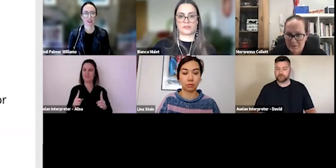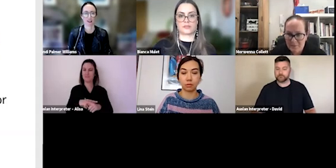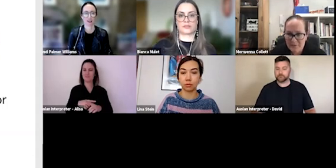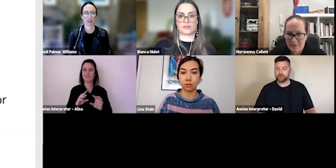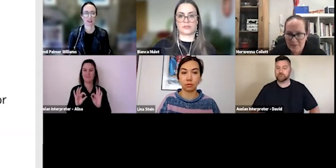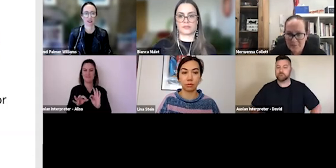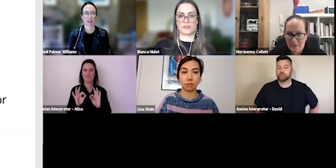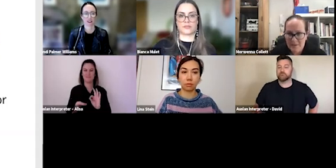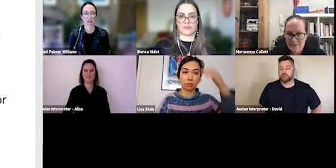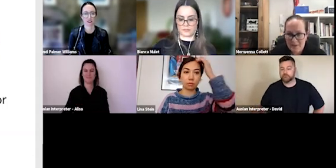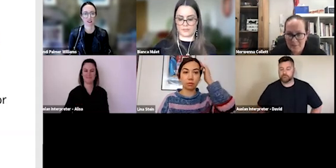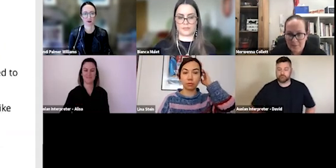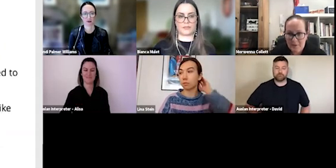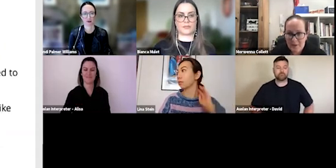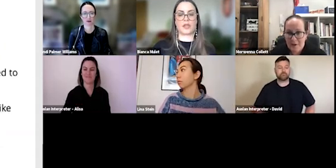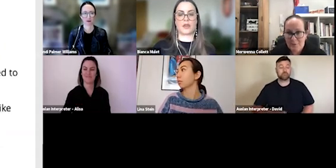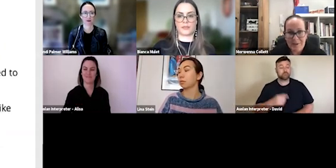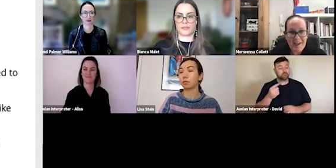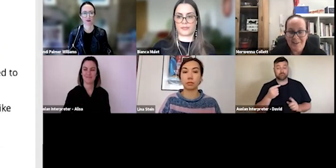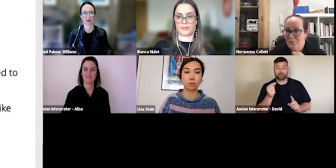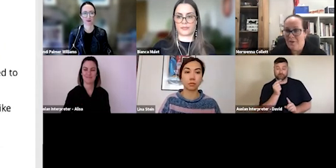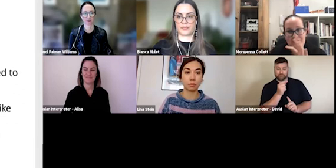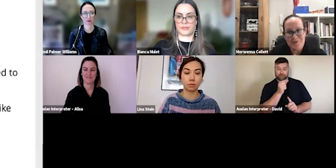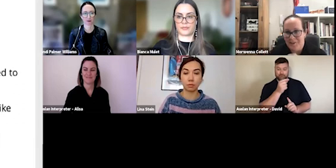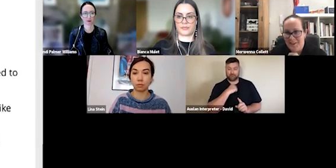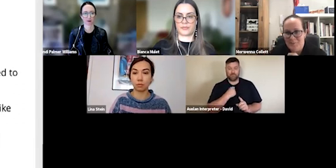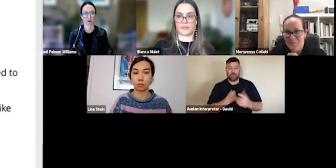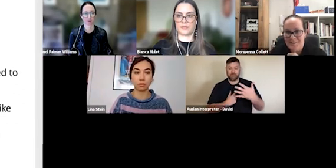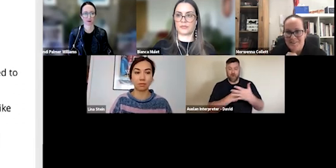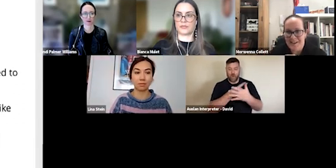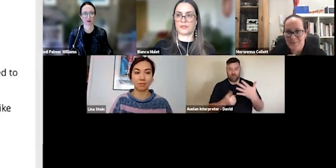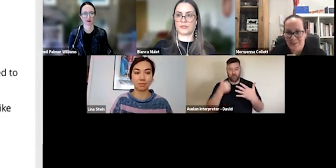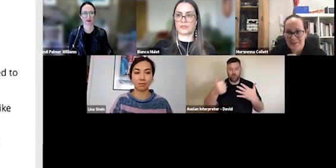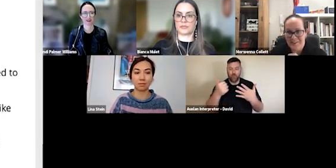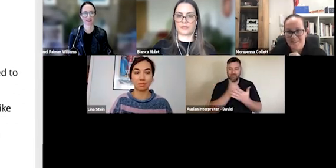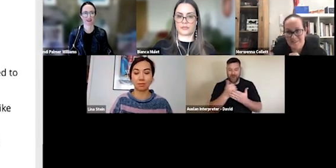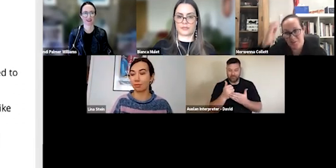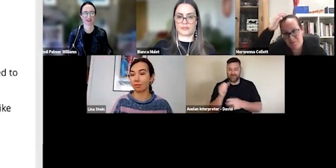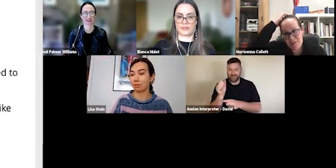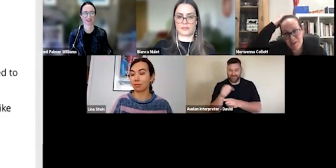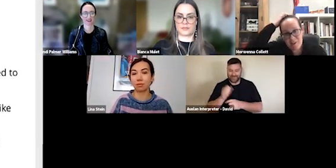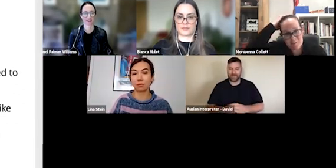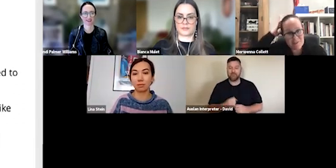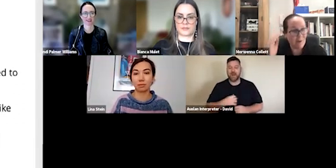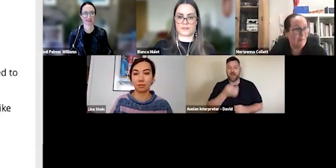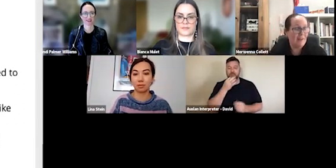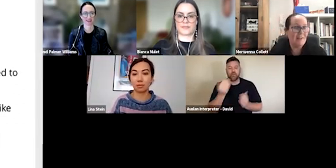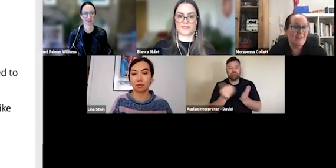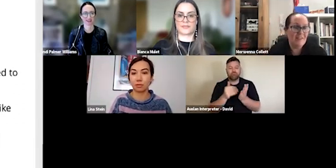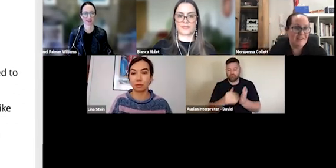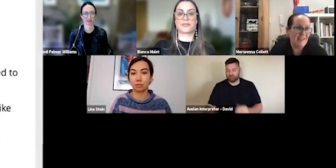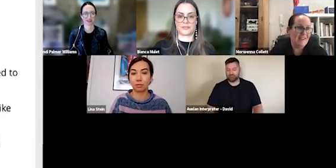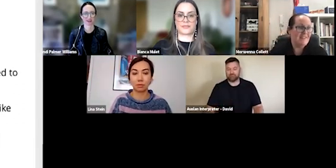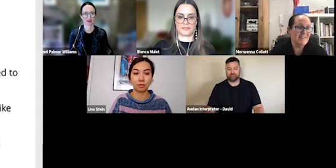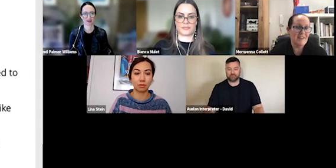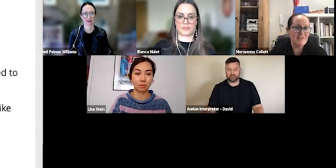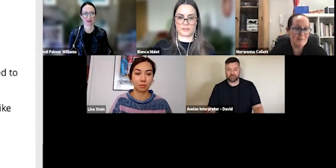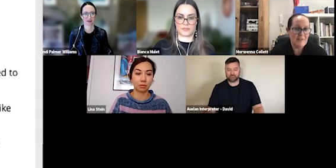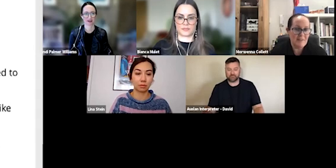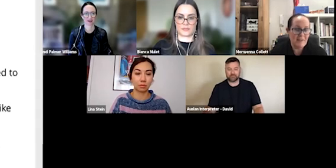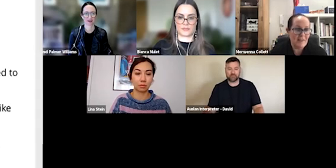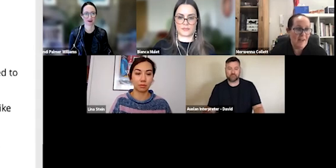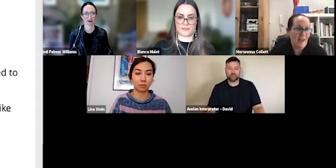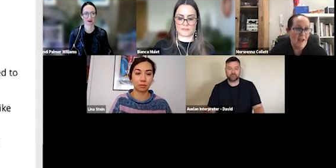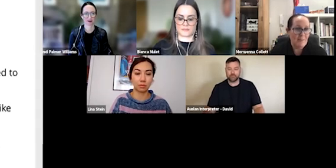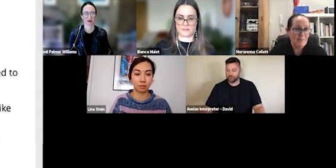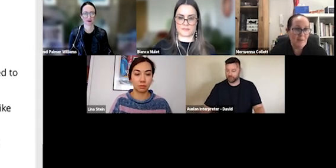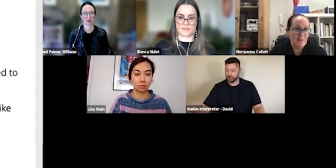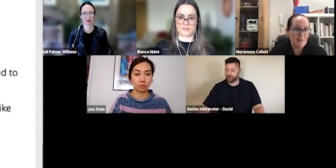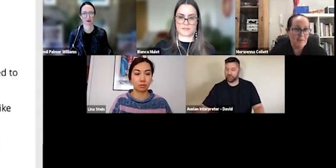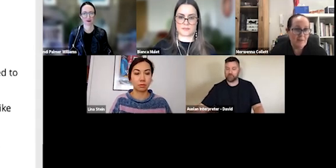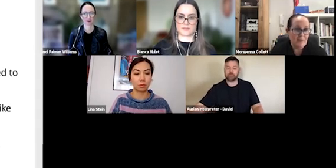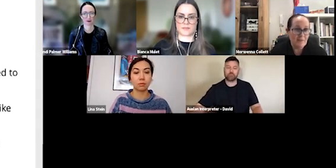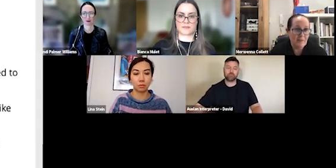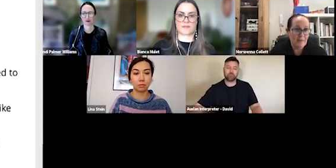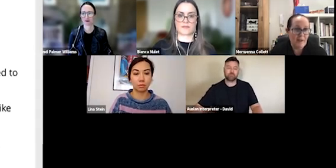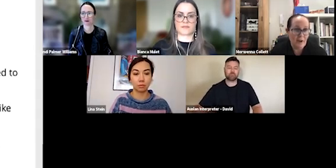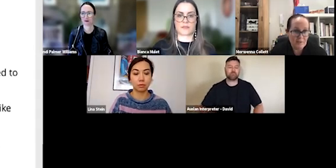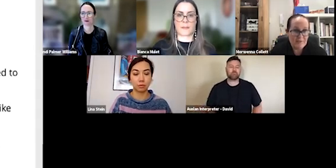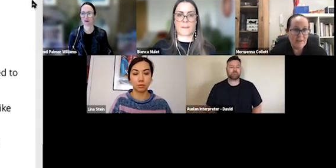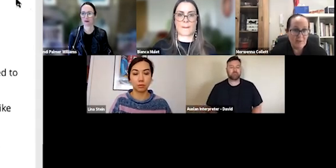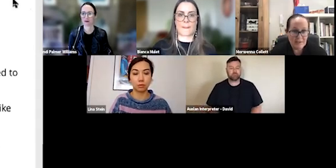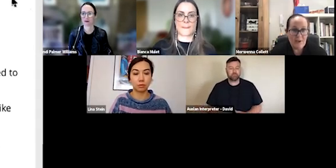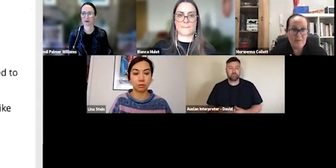to get updates on the Audience Outlook Monitor, you can subscribe via our website.